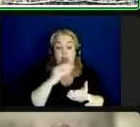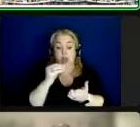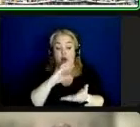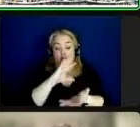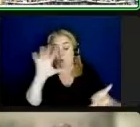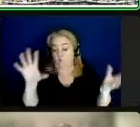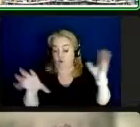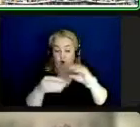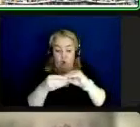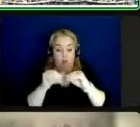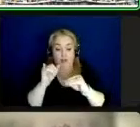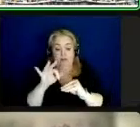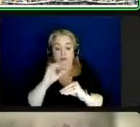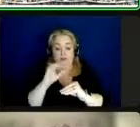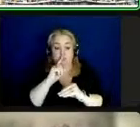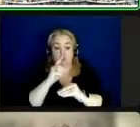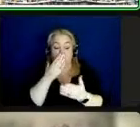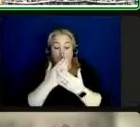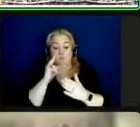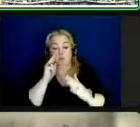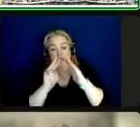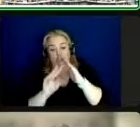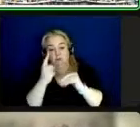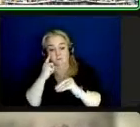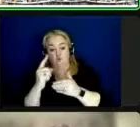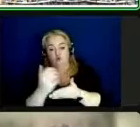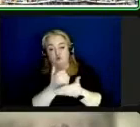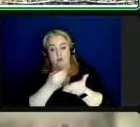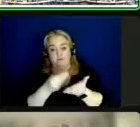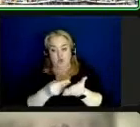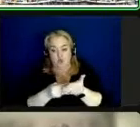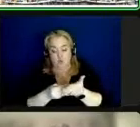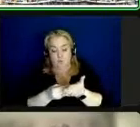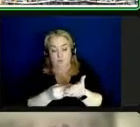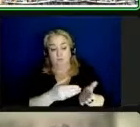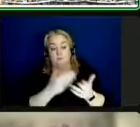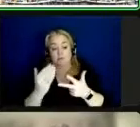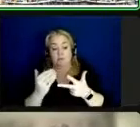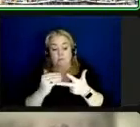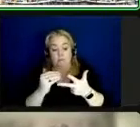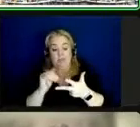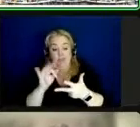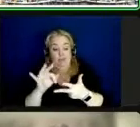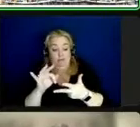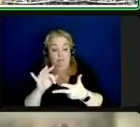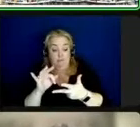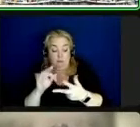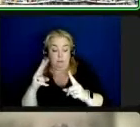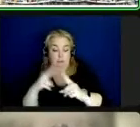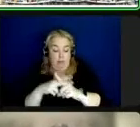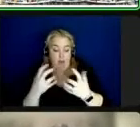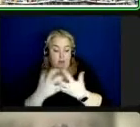APPROPRIATE DATA USING GOOD